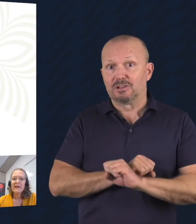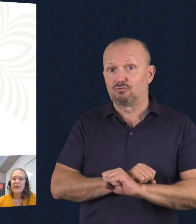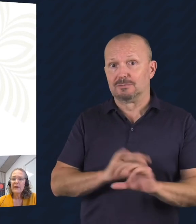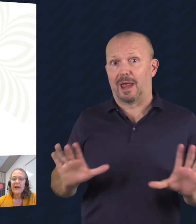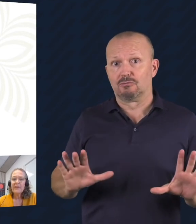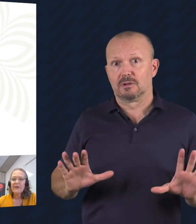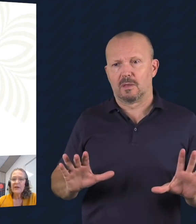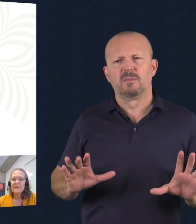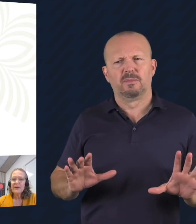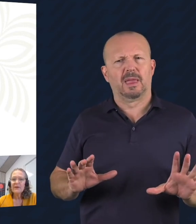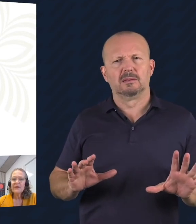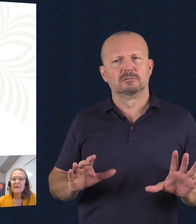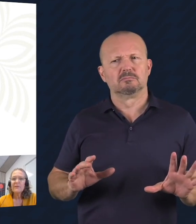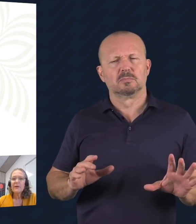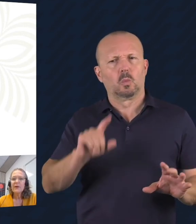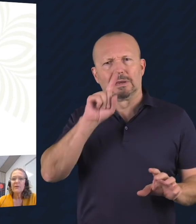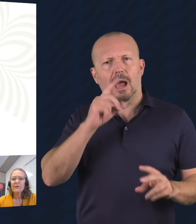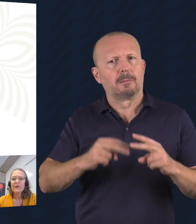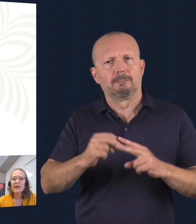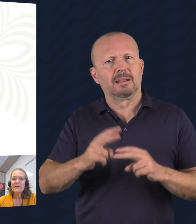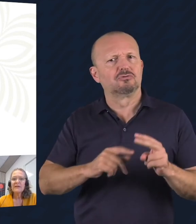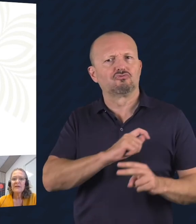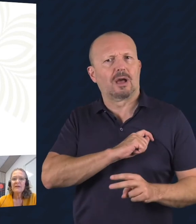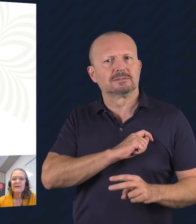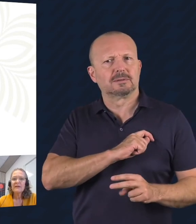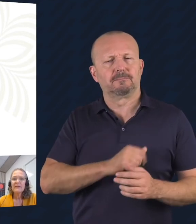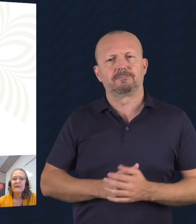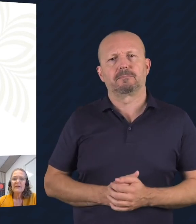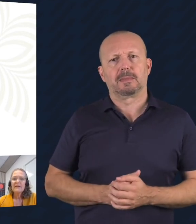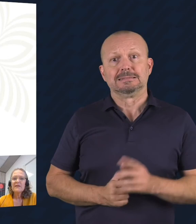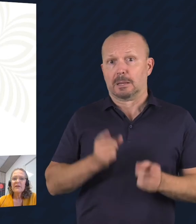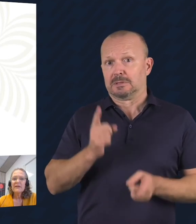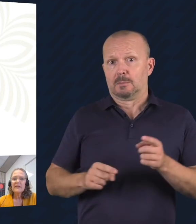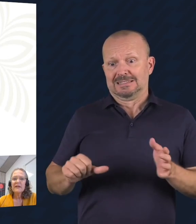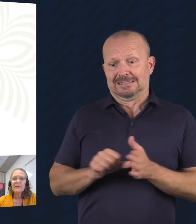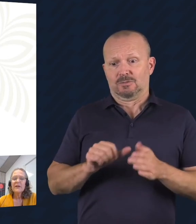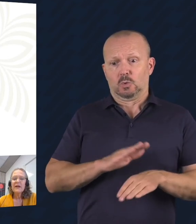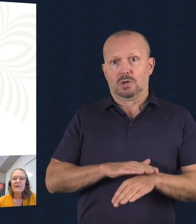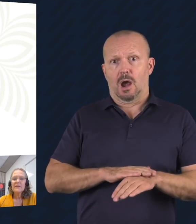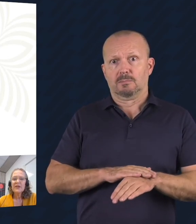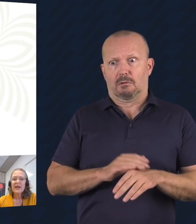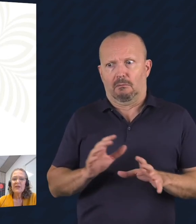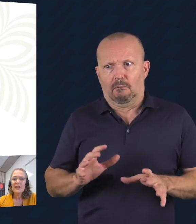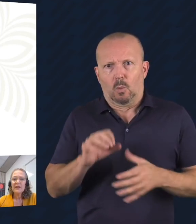If we can't be transparent, then we won't build trust. There's a risk that when times are challenging,